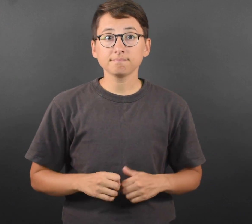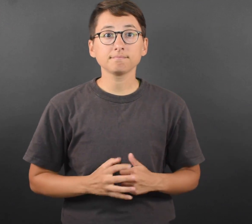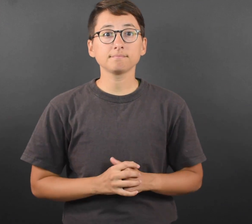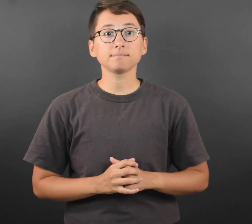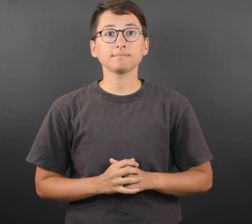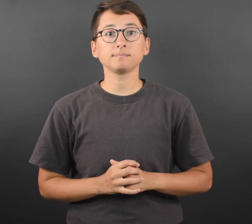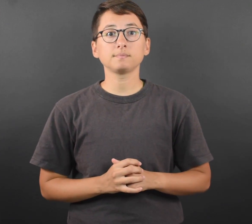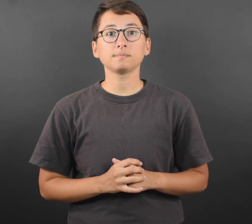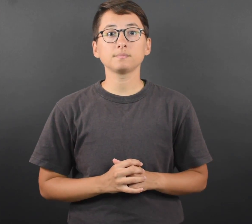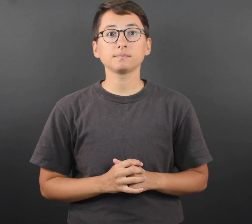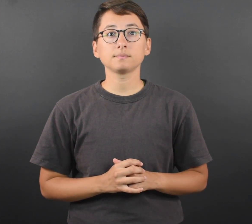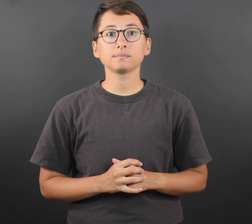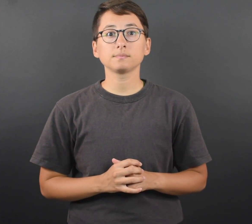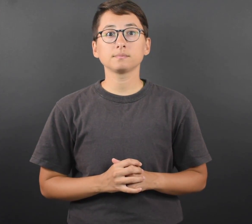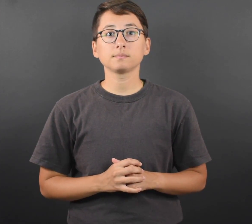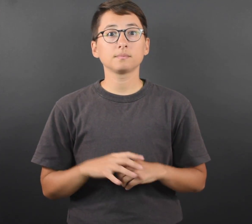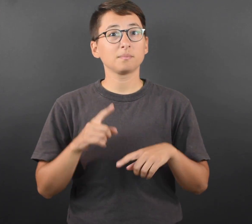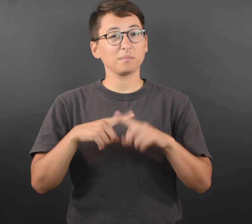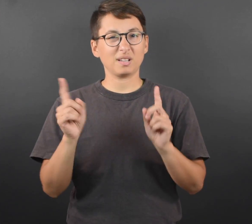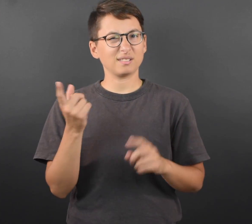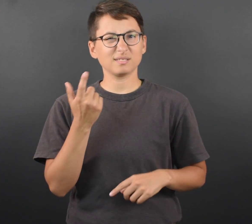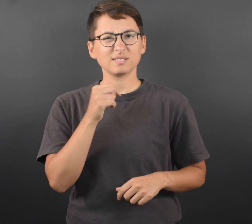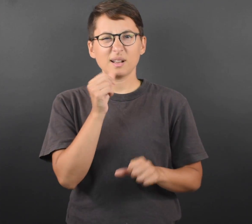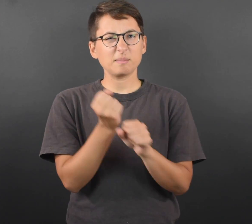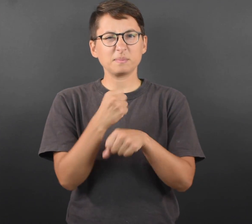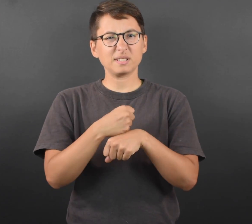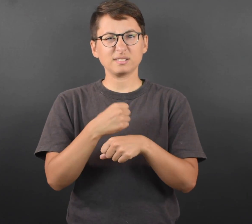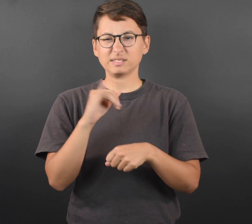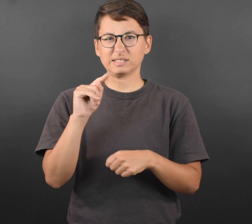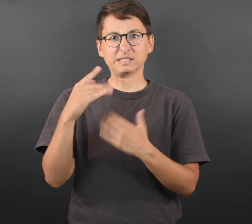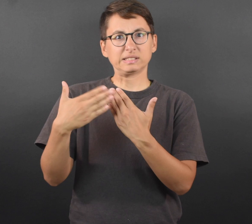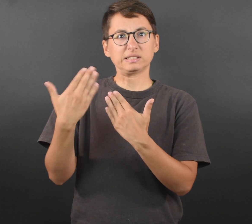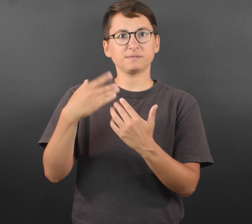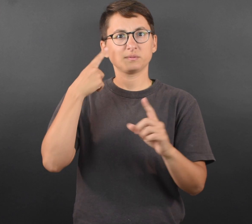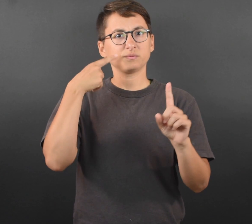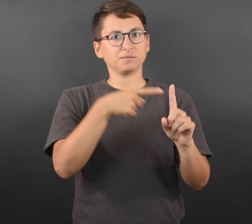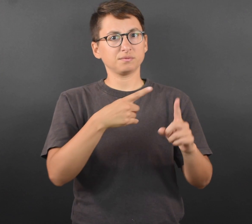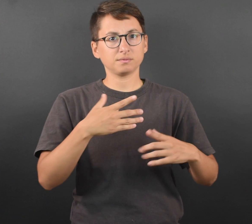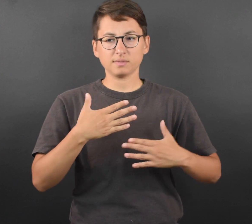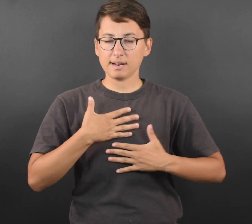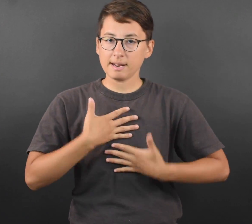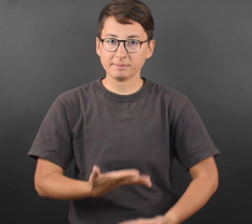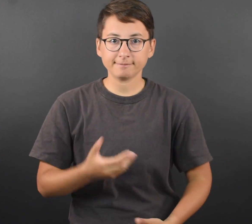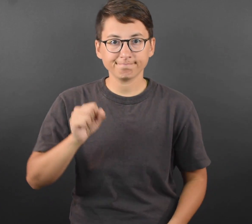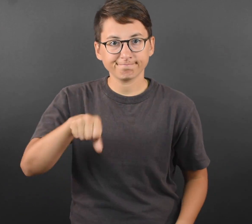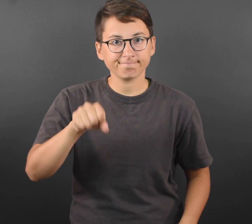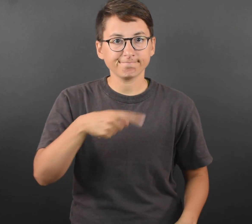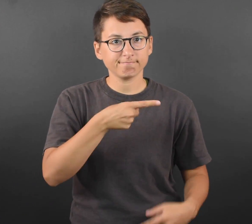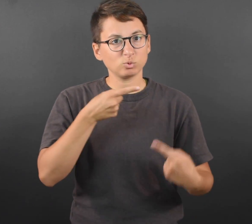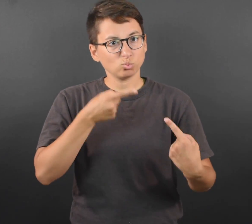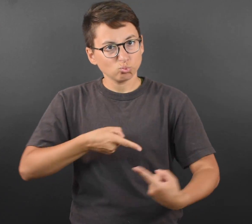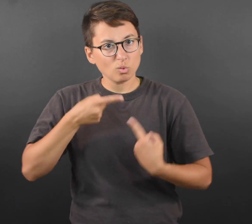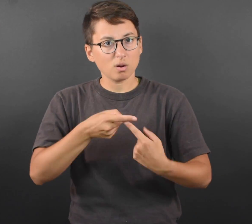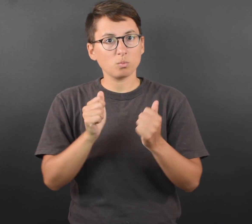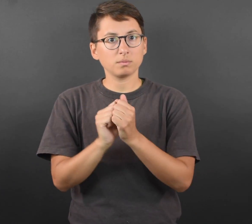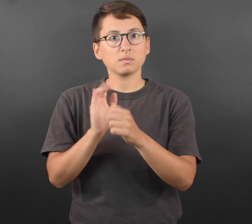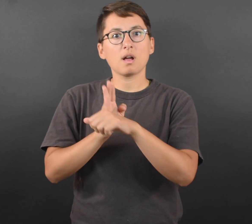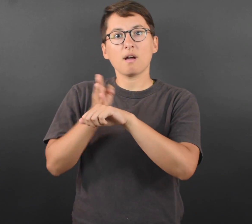But that didn't make it easier to admit she was struggling with post-COVID symptoms.